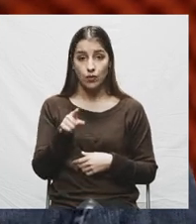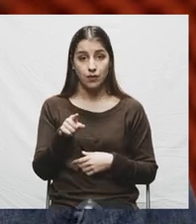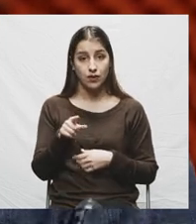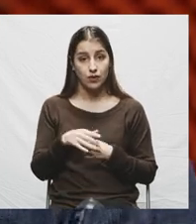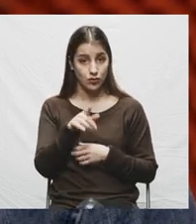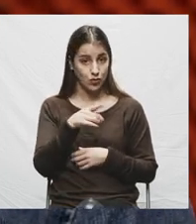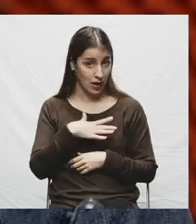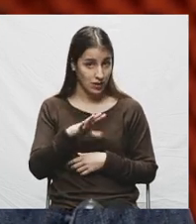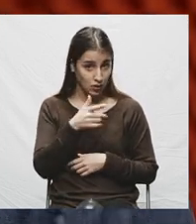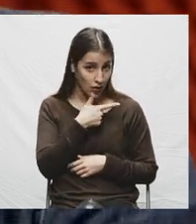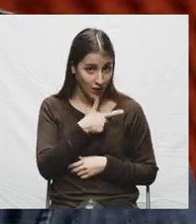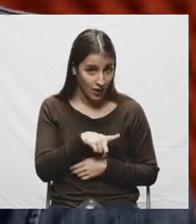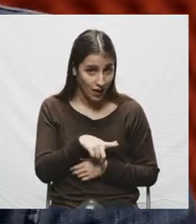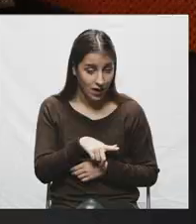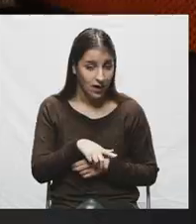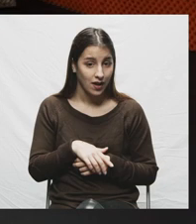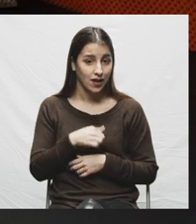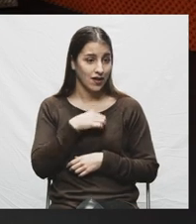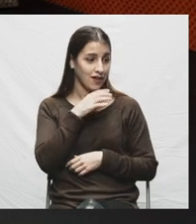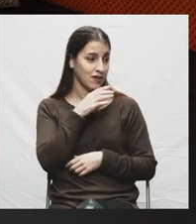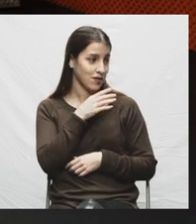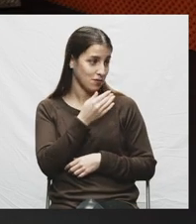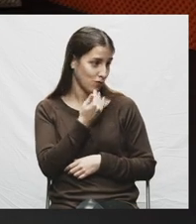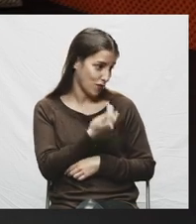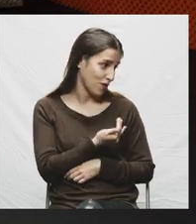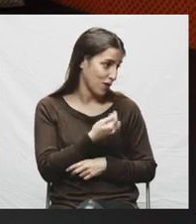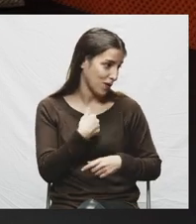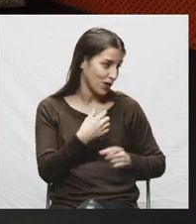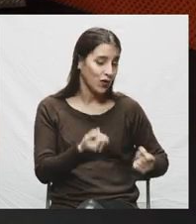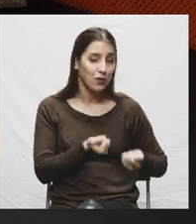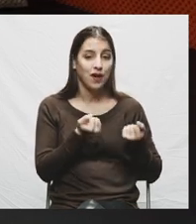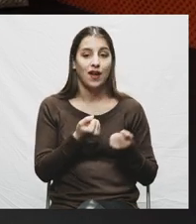“Would you like a coffee?” And I said “thank you… — Please, for me to recover from this.